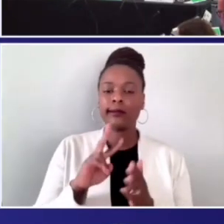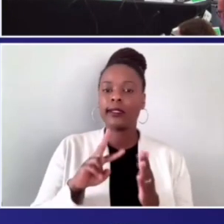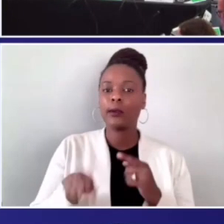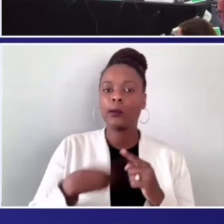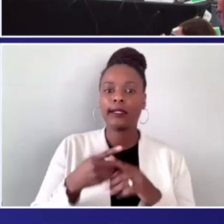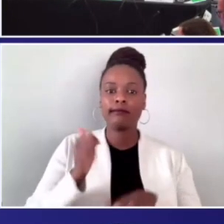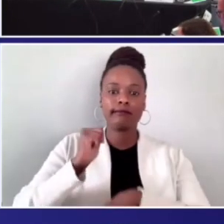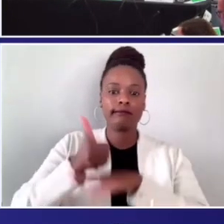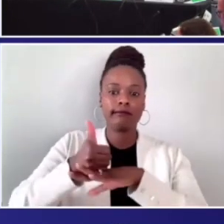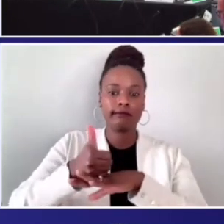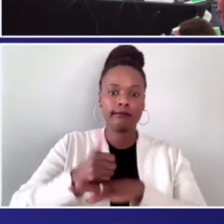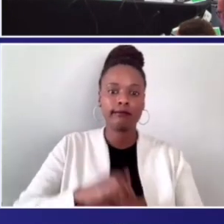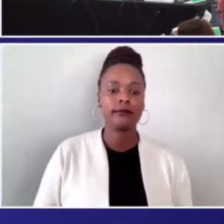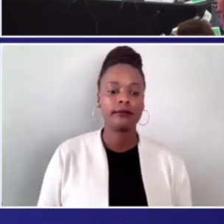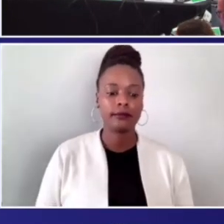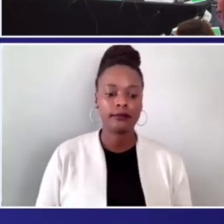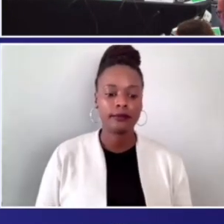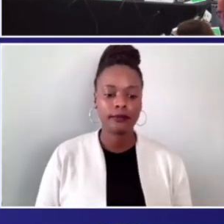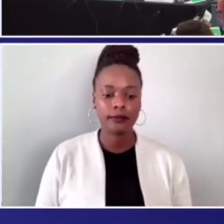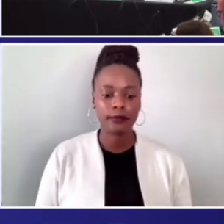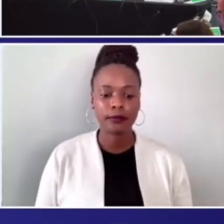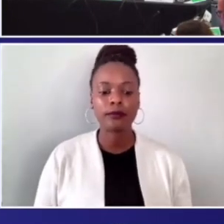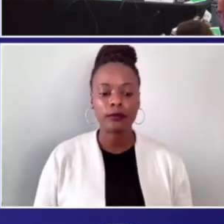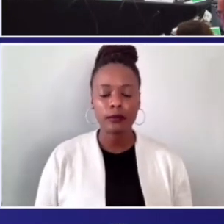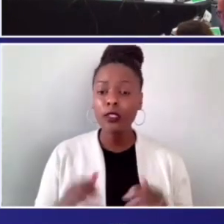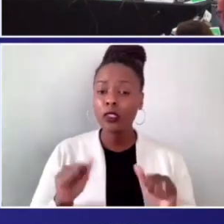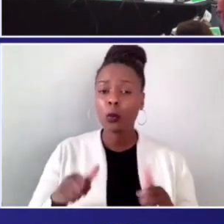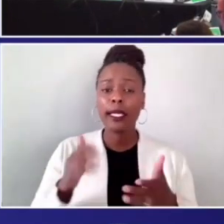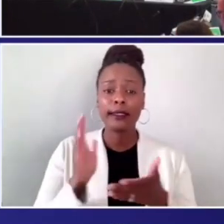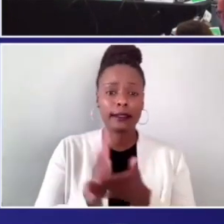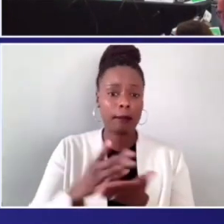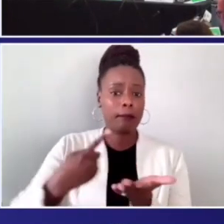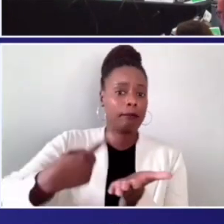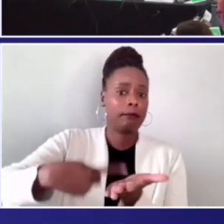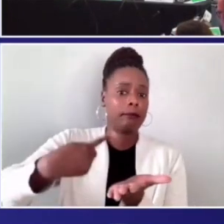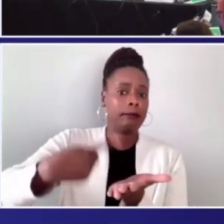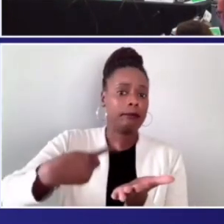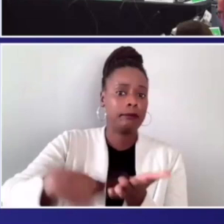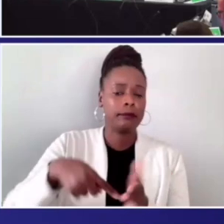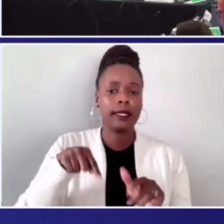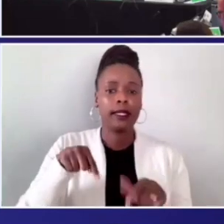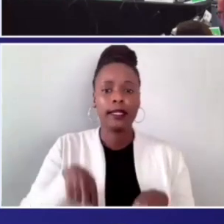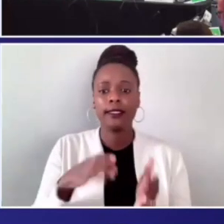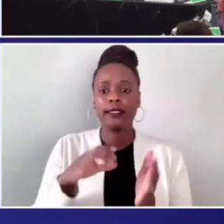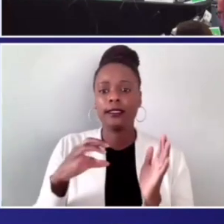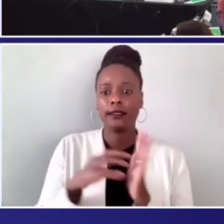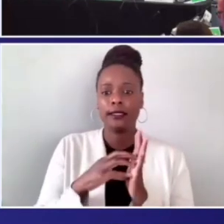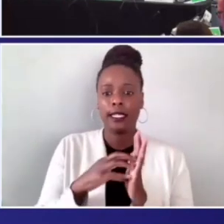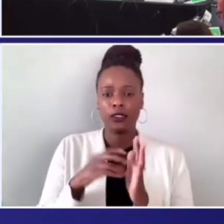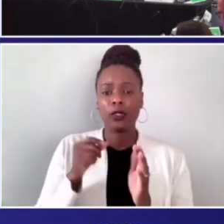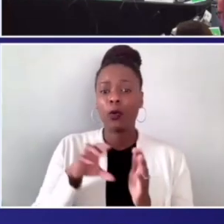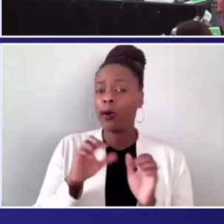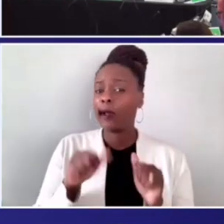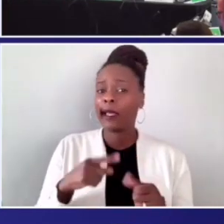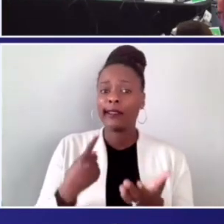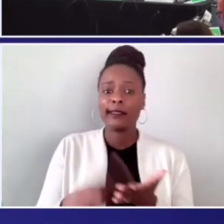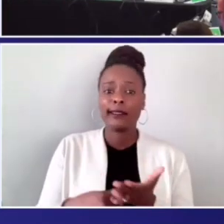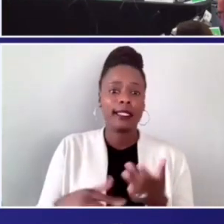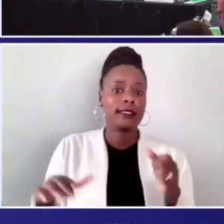So we can stop and have a conversation about this section right now. Or I can go through the whole paper and then we can go back and talk.